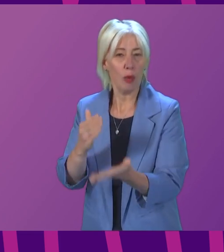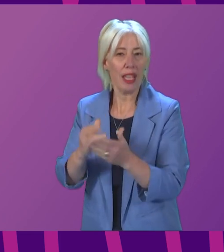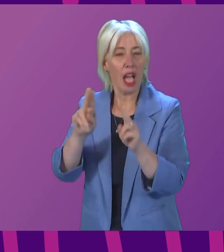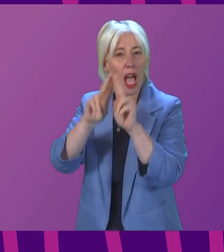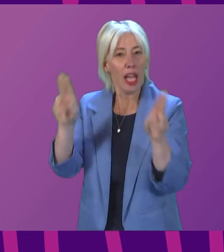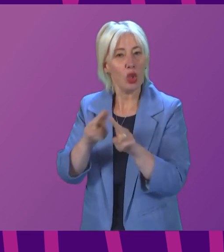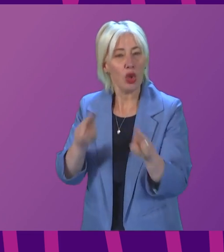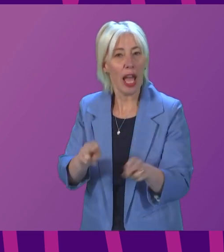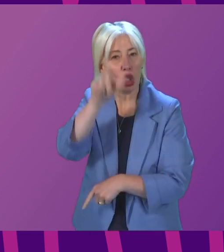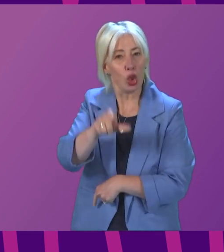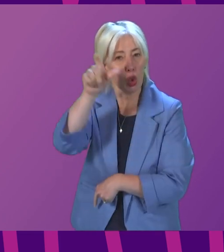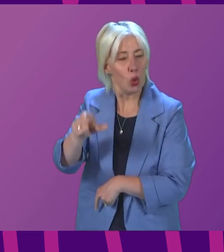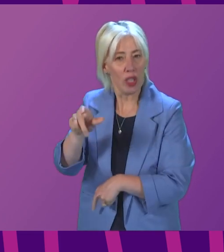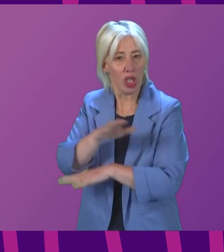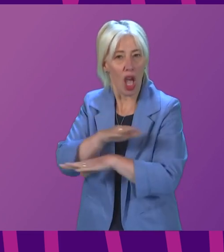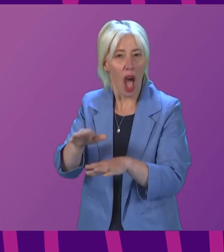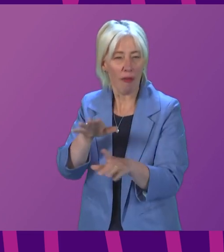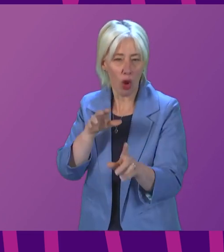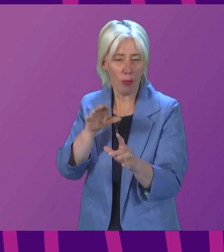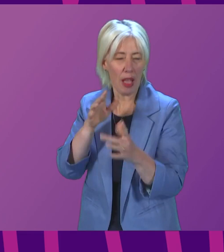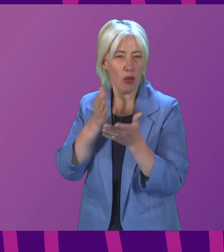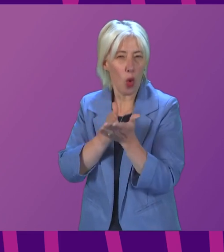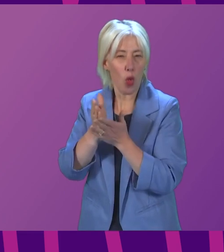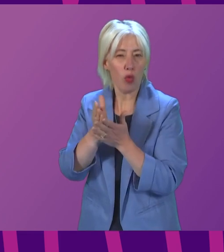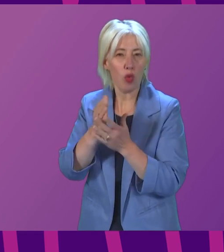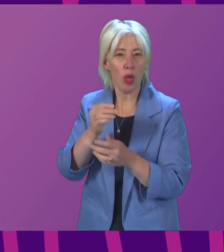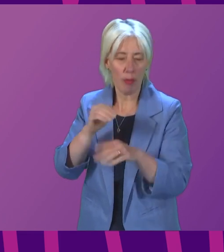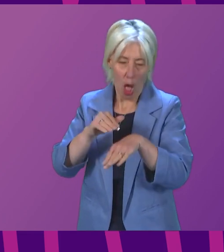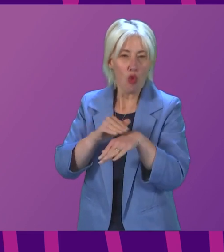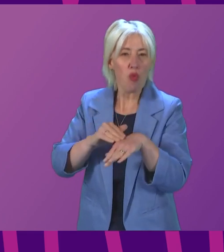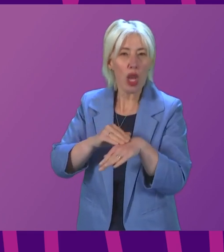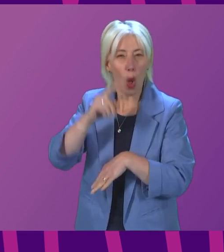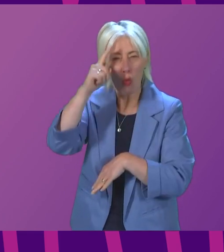not subject to racial profiling when trying to access accommodation in Scotland?